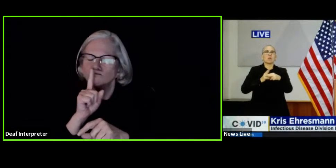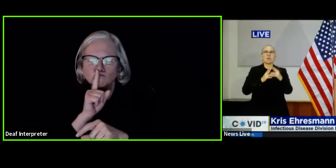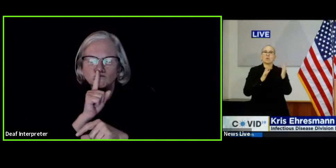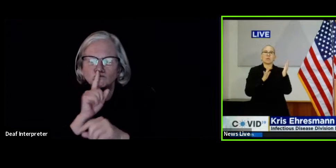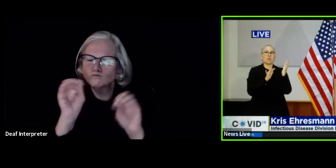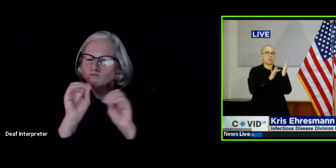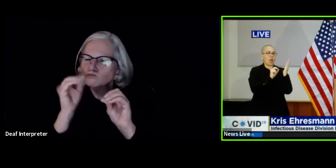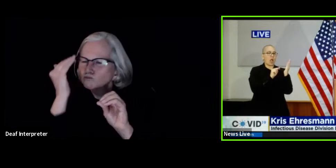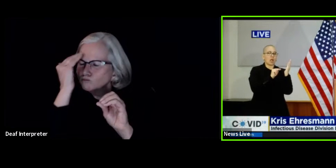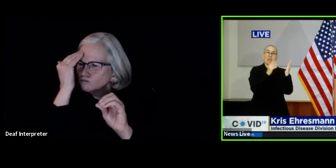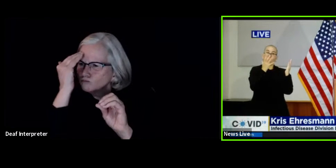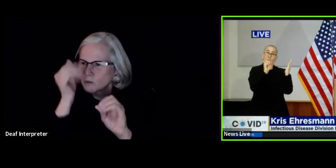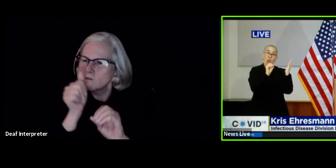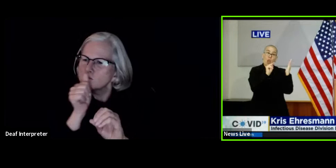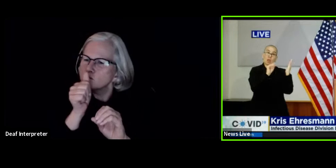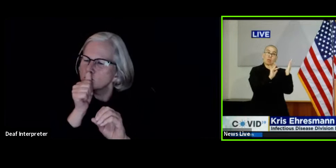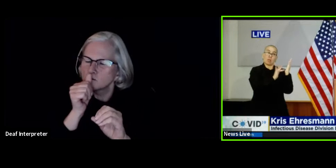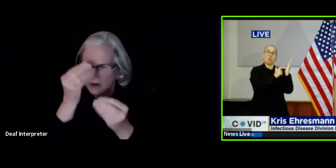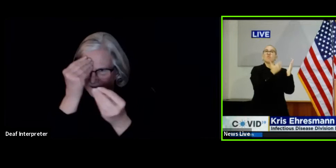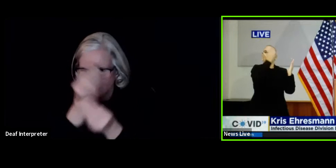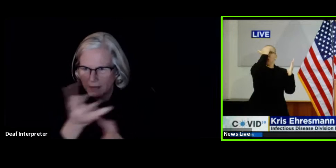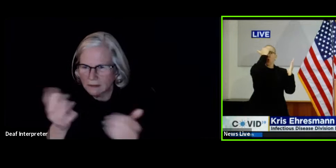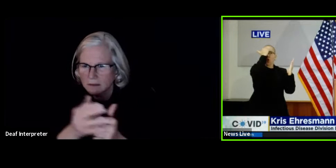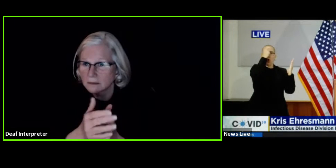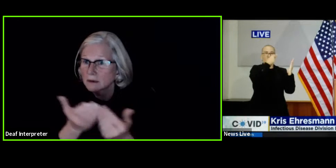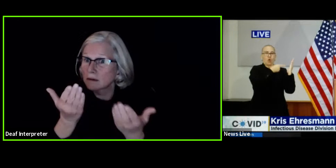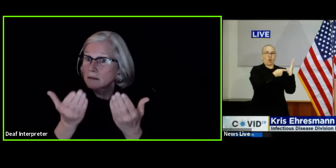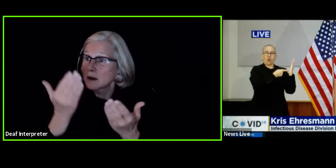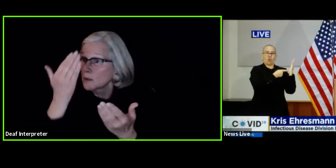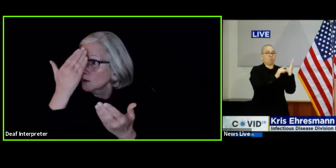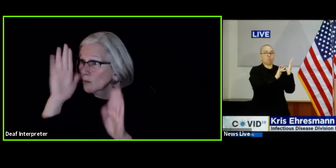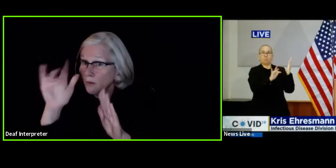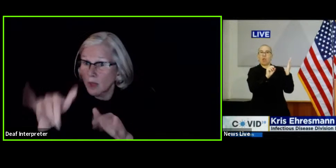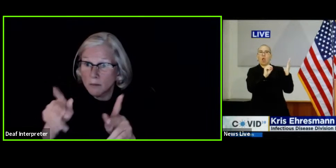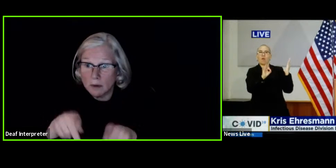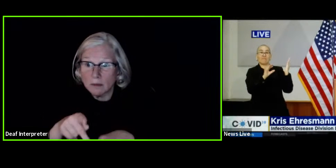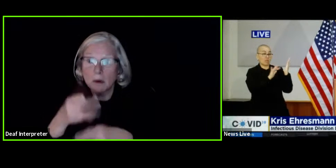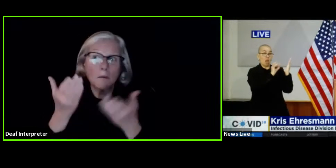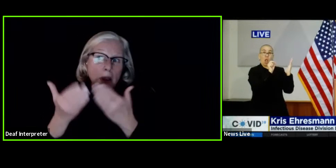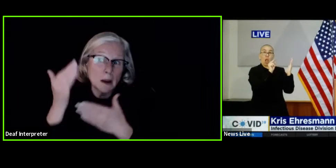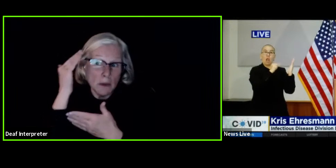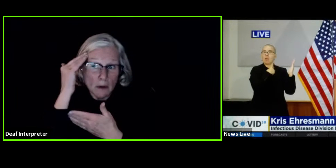CLOSE CONTACT WITH, ABOUT A POTENTIAL EXPOSURE. THE MORE PEOPLE USE THE APP, AS COMMISSIONER